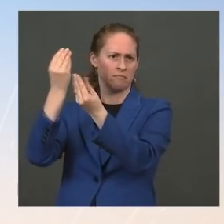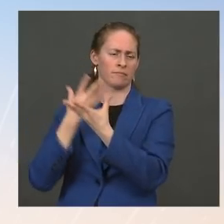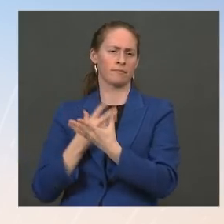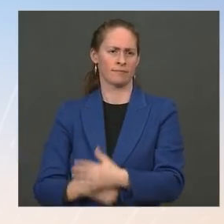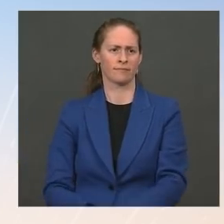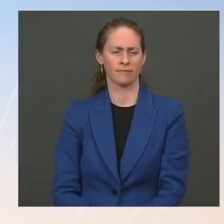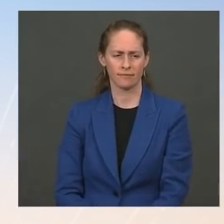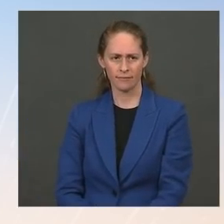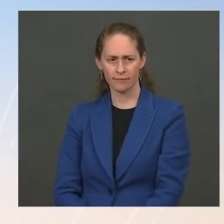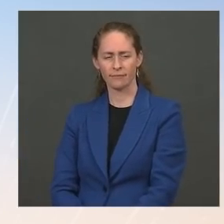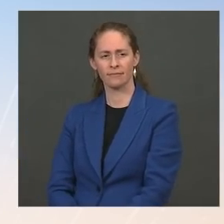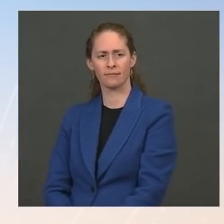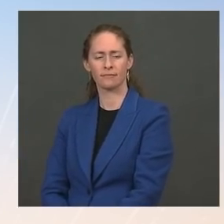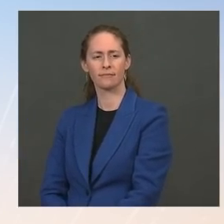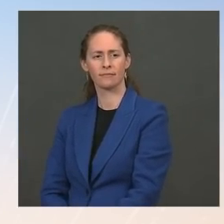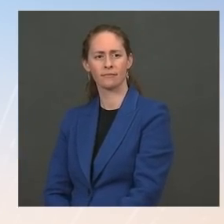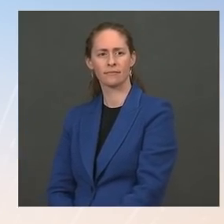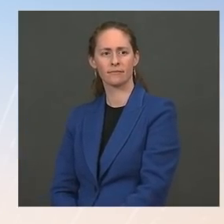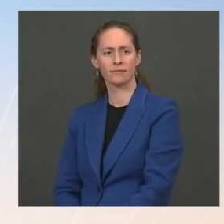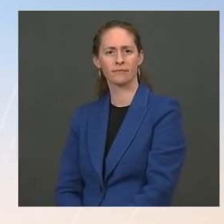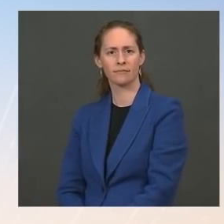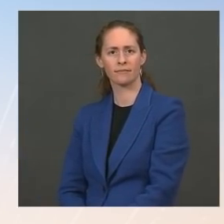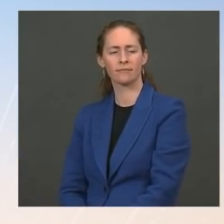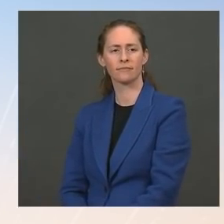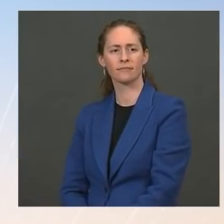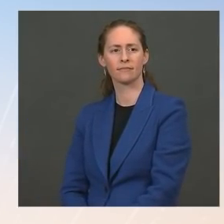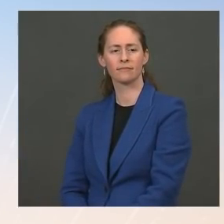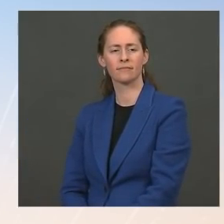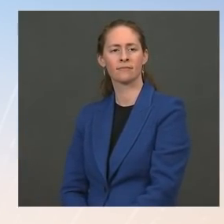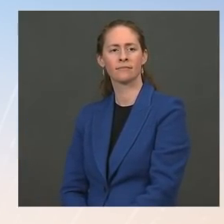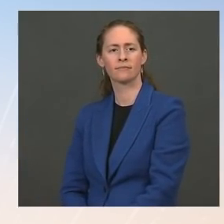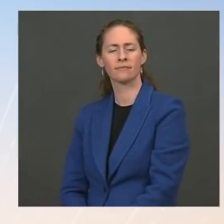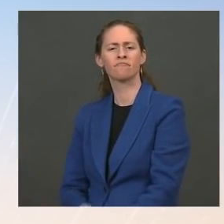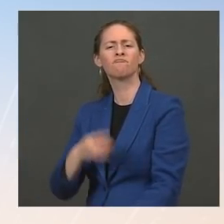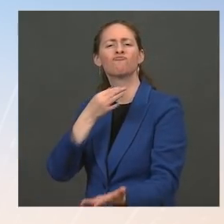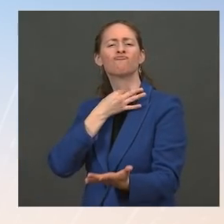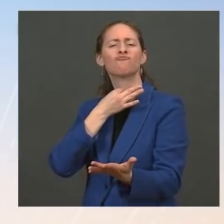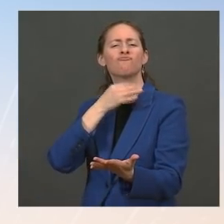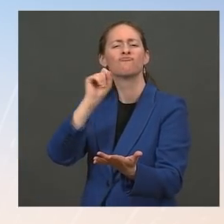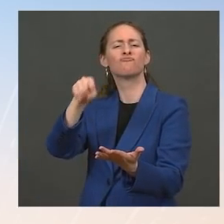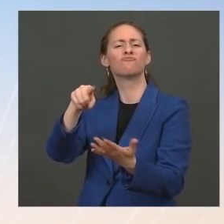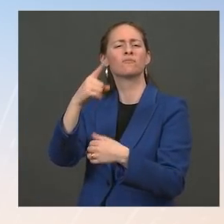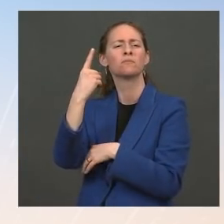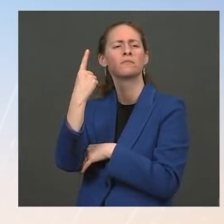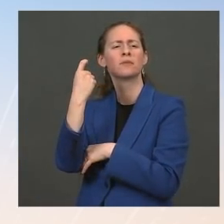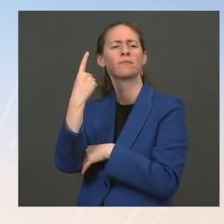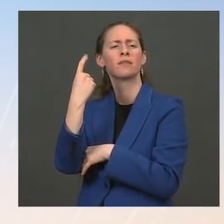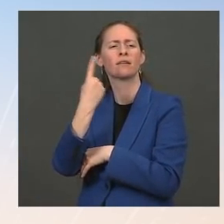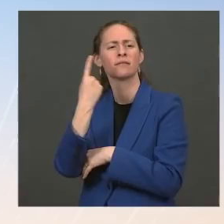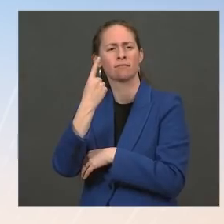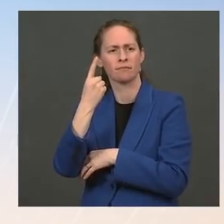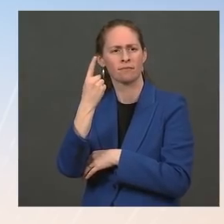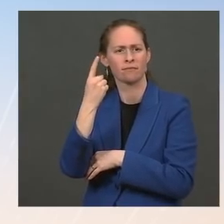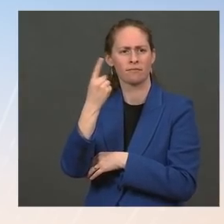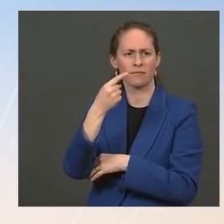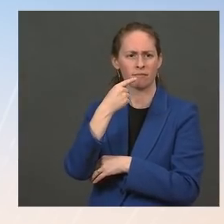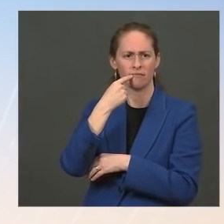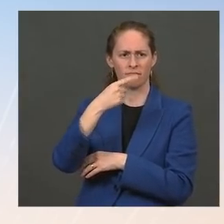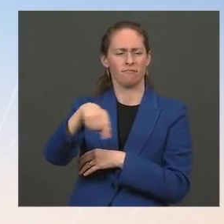At a fundraiser late last month, Senator Gillibrand said, "Democrats are terrible at messaging; it's just a fact." Representative Susan Wild said that one of her constituents